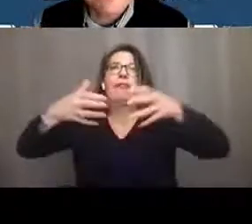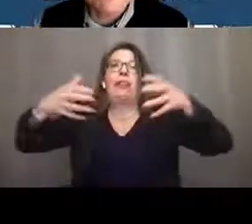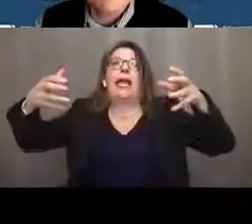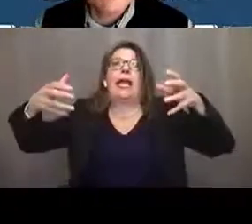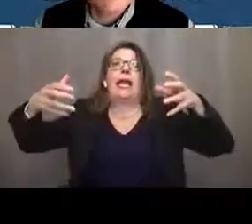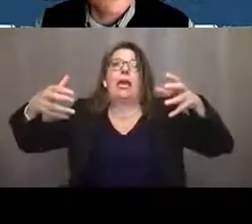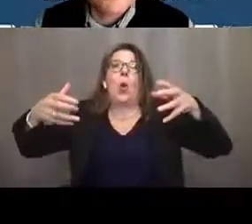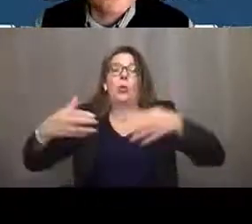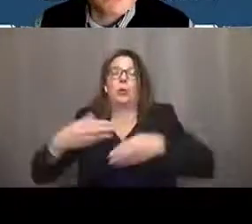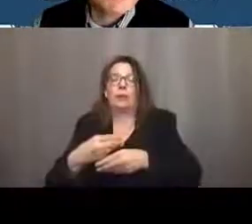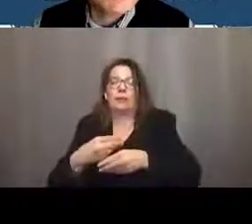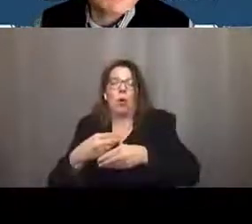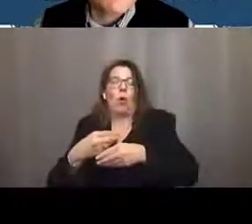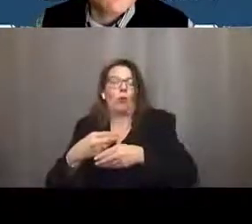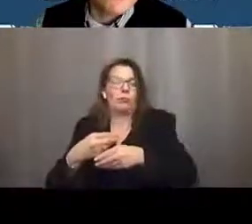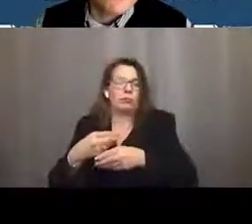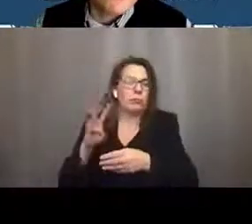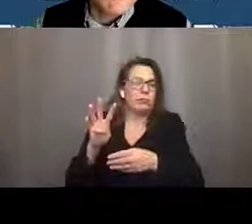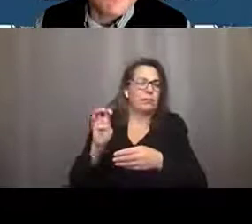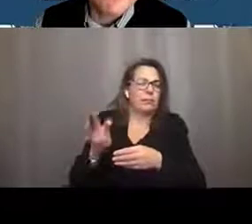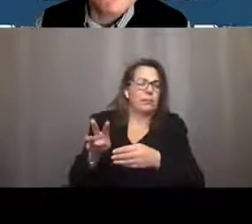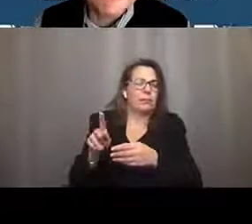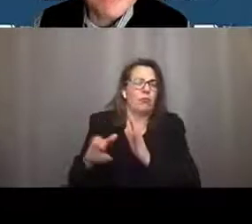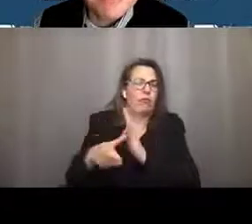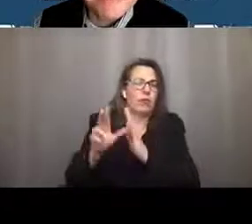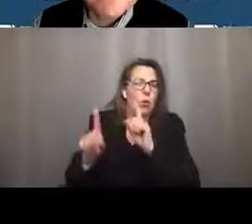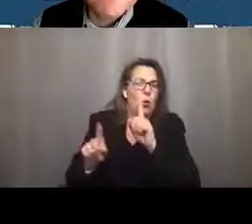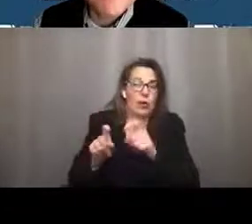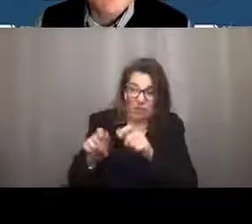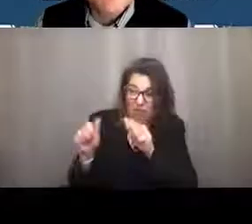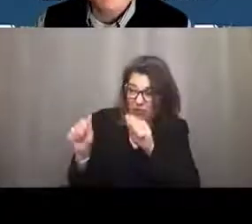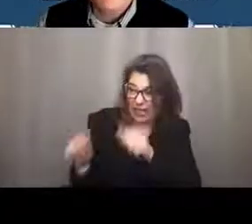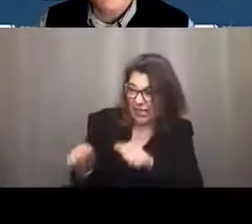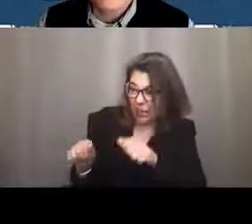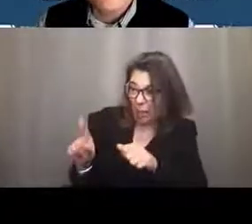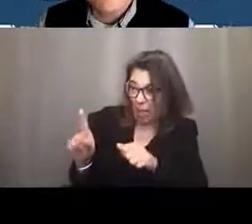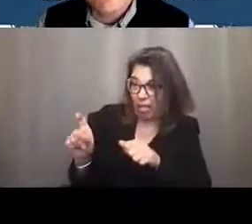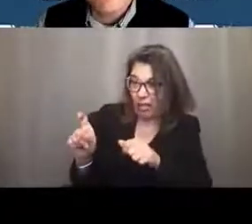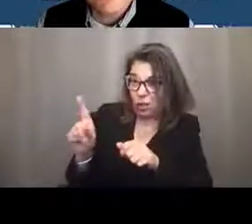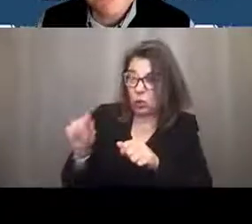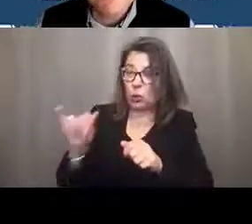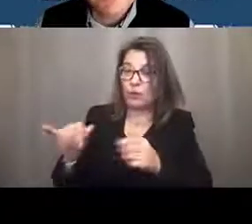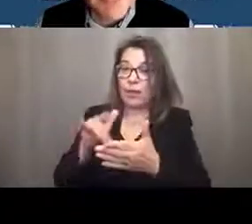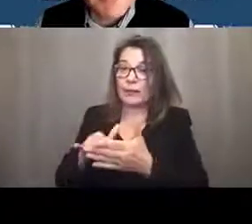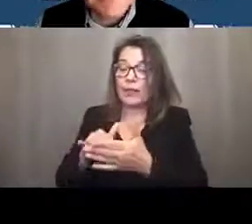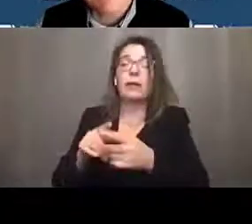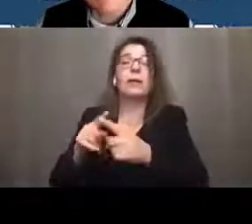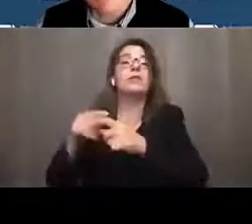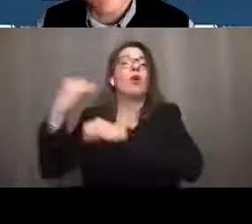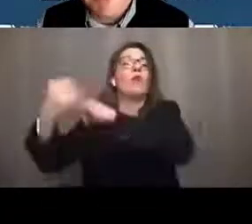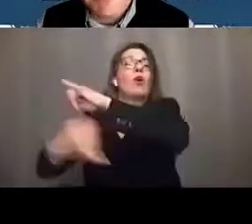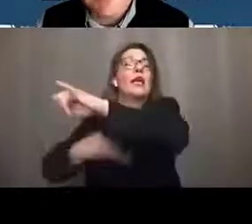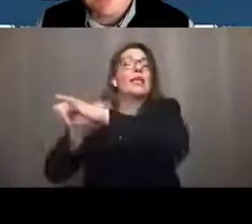then it's going to cause questions during review about feasibility. And so for international applicants and collaborations,